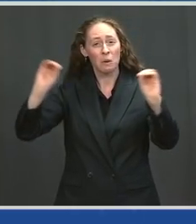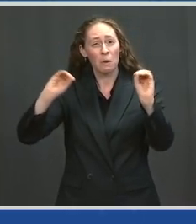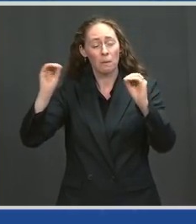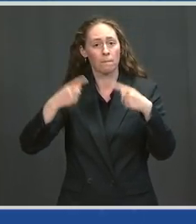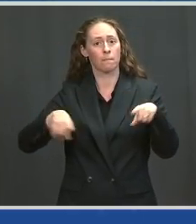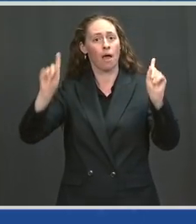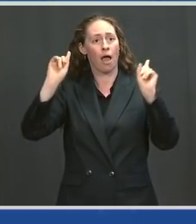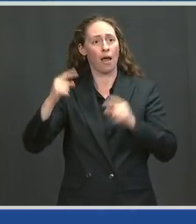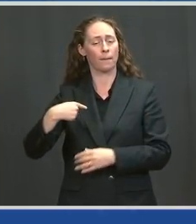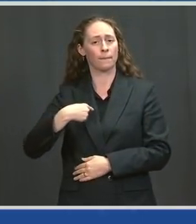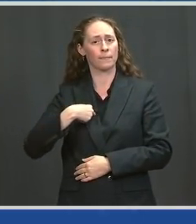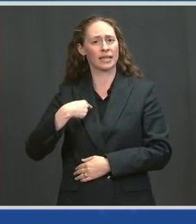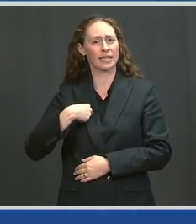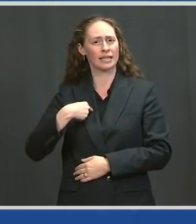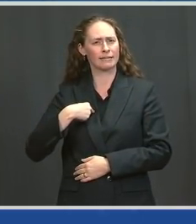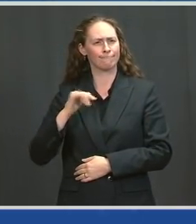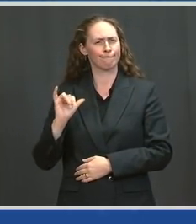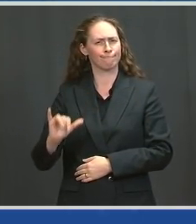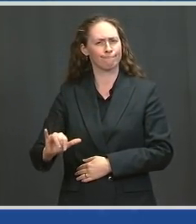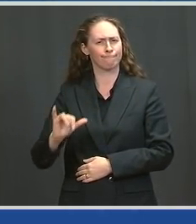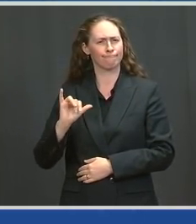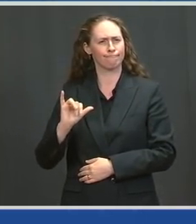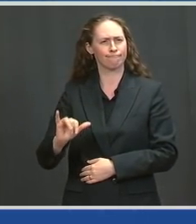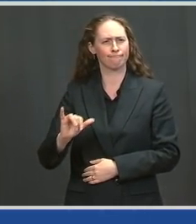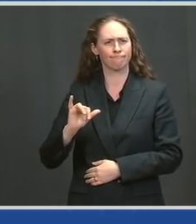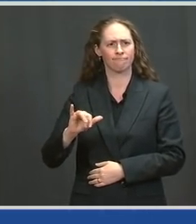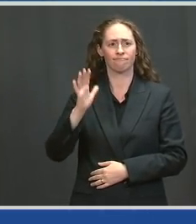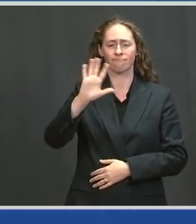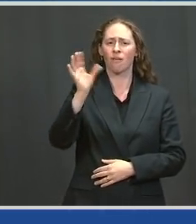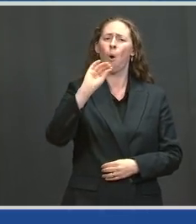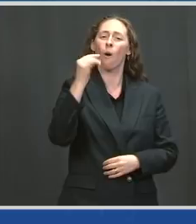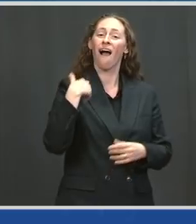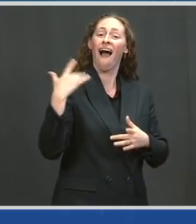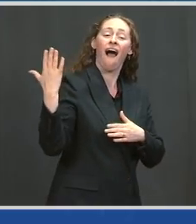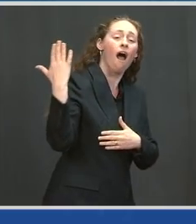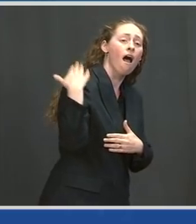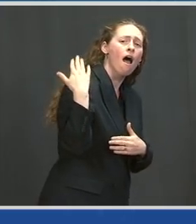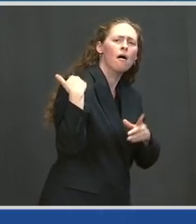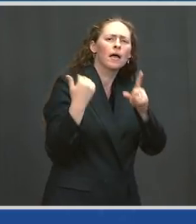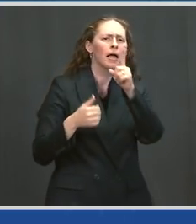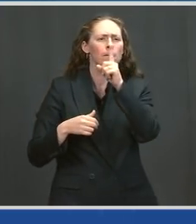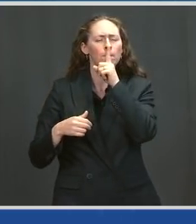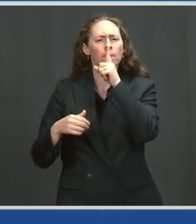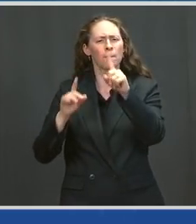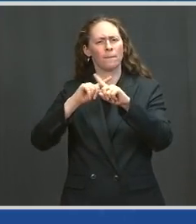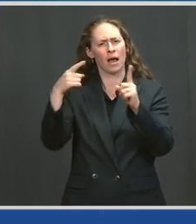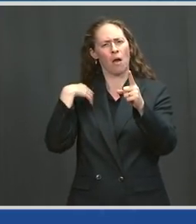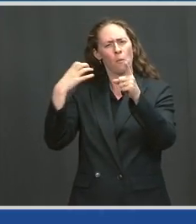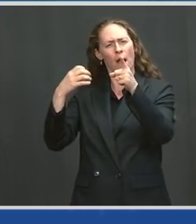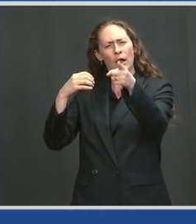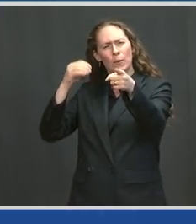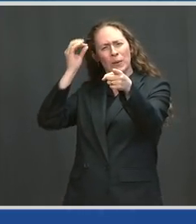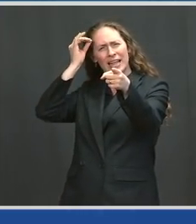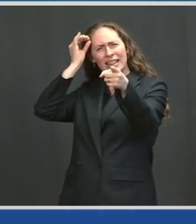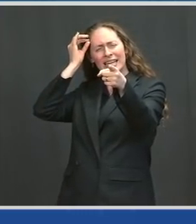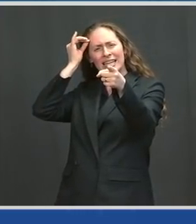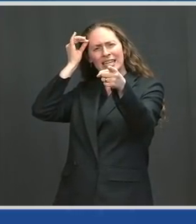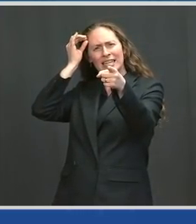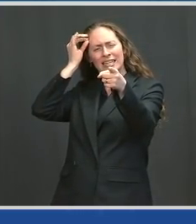I say that not as a compliment about me, but to think about it. 100 years, I'm the first